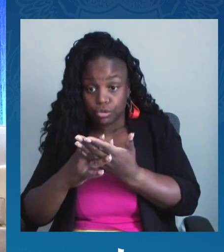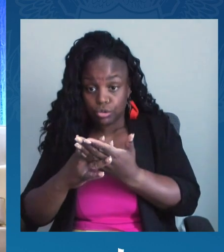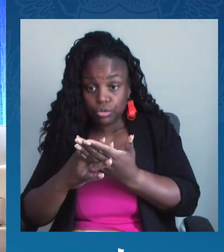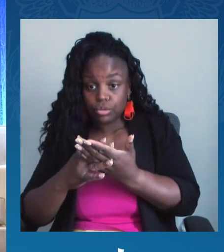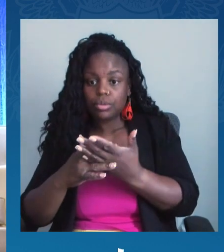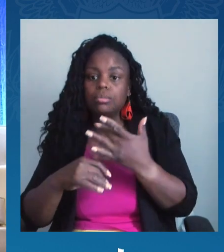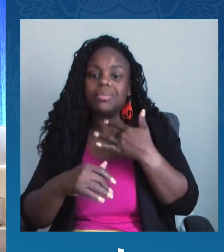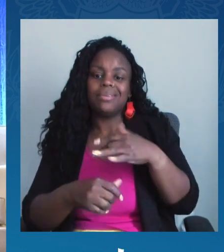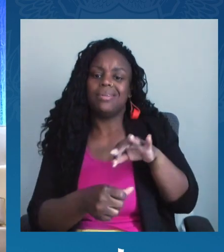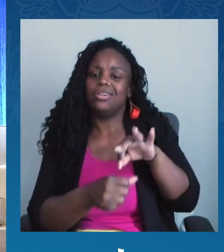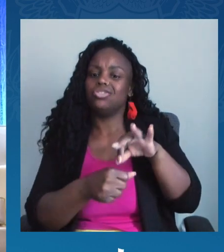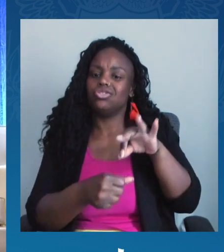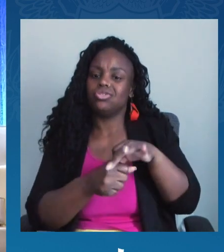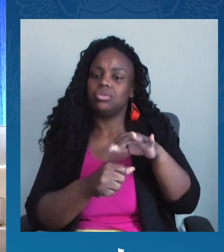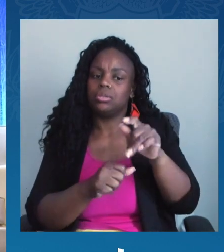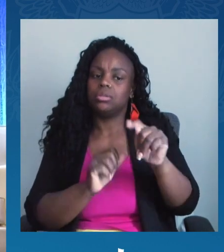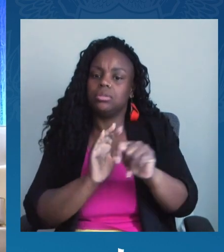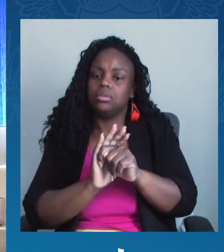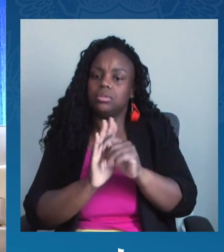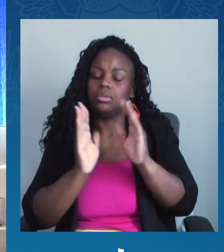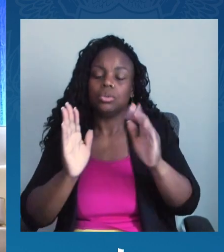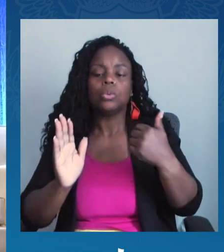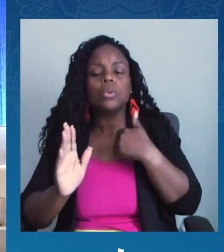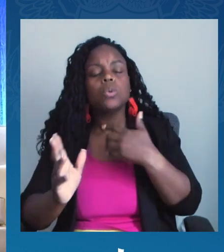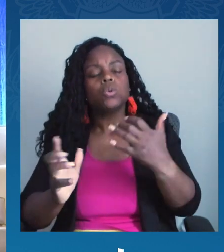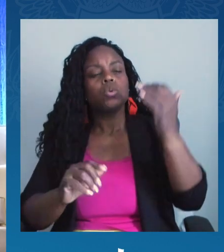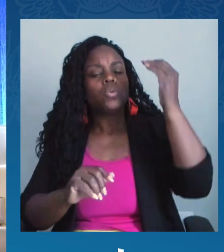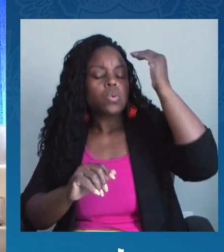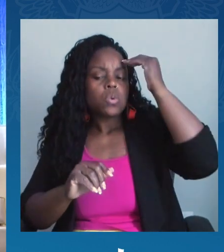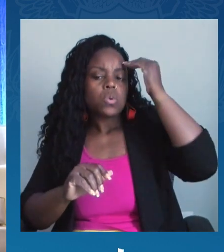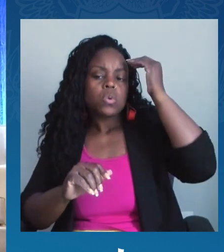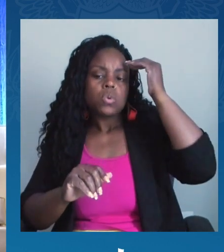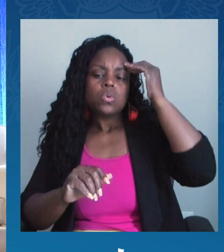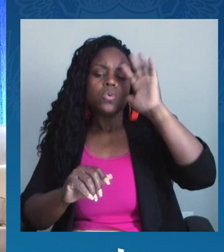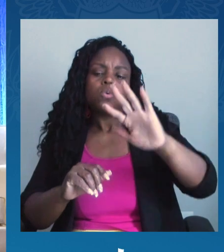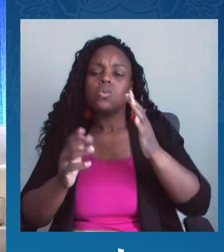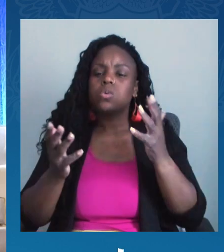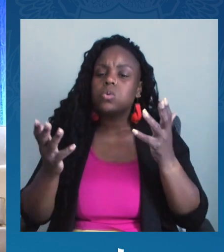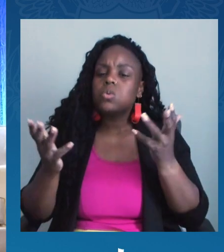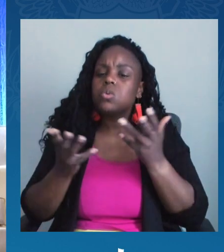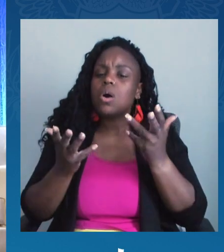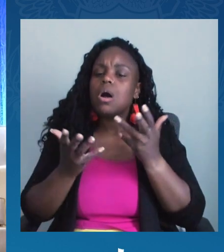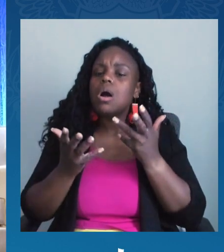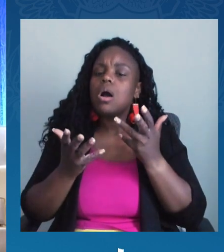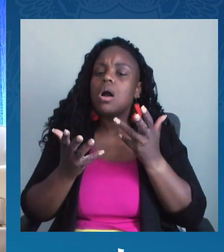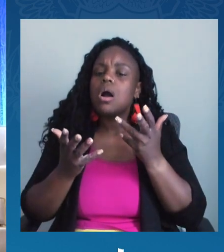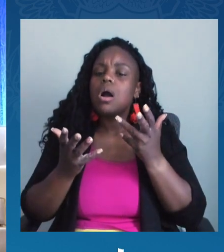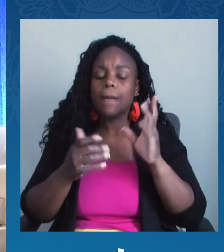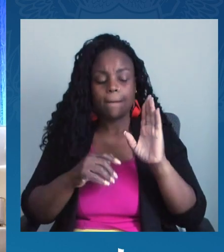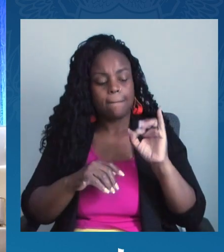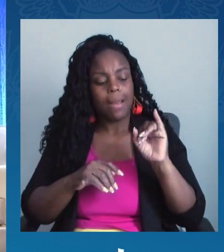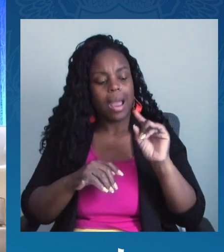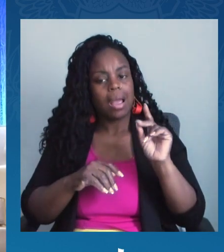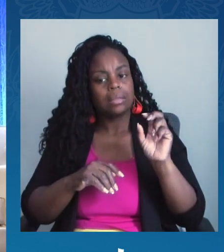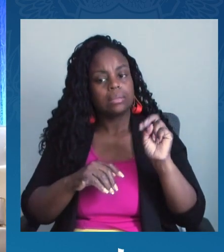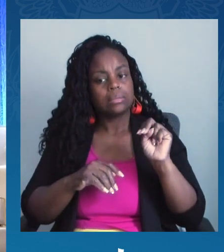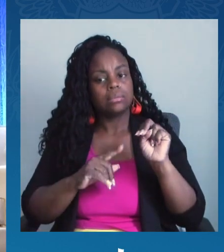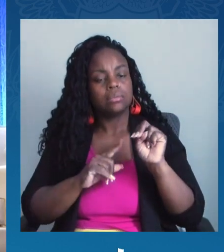I guess we would like to know what is the Biden-Harris administration doing more of to protect voting rights,